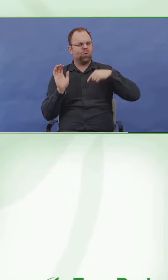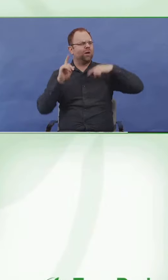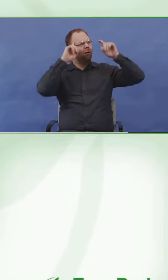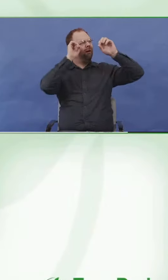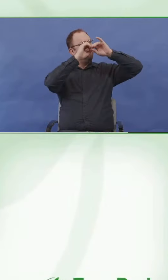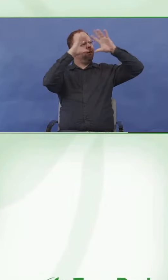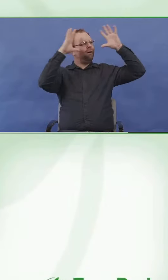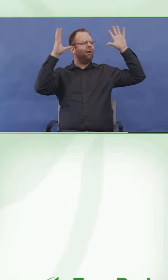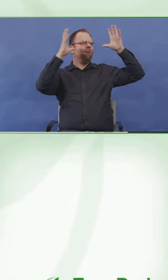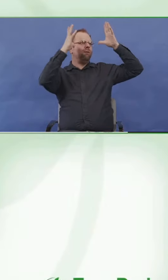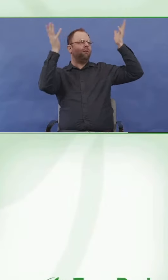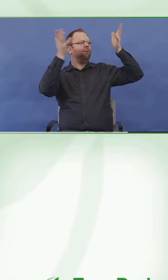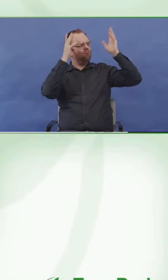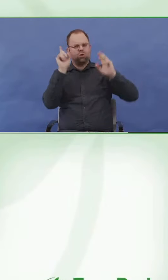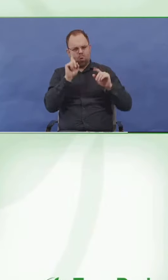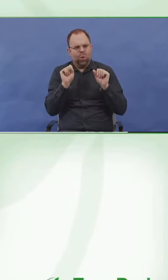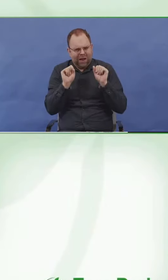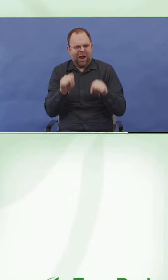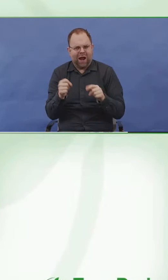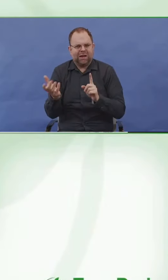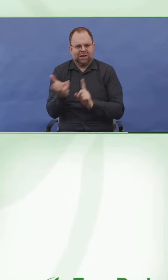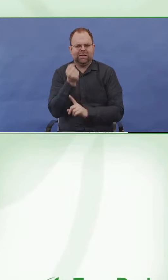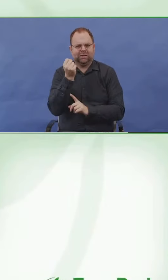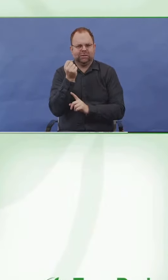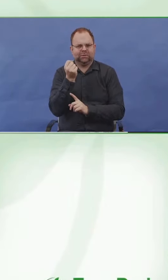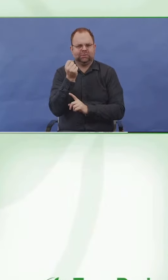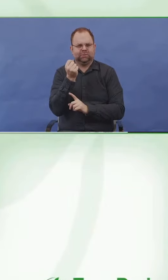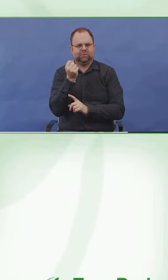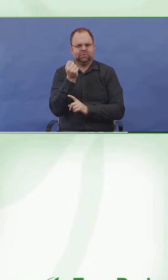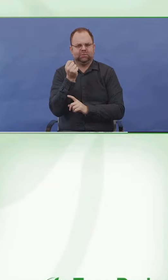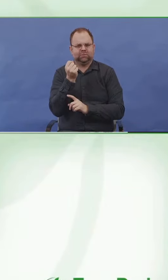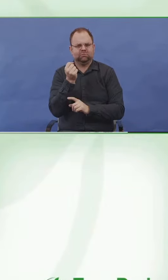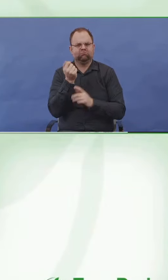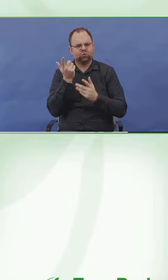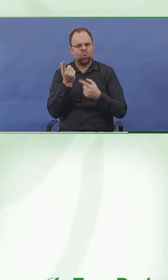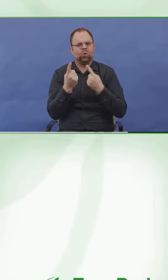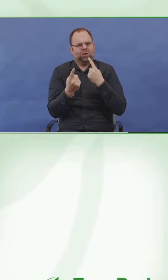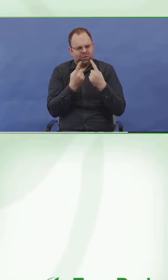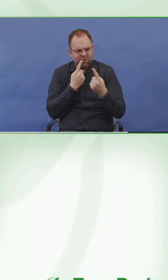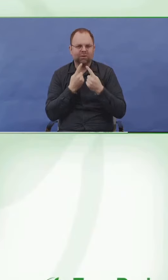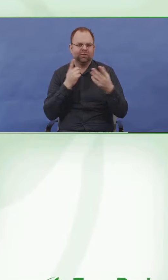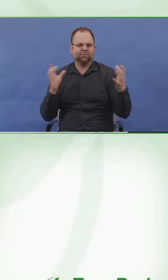OK. I don't believe that all people have bad intentions.